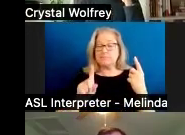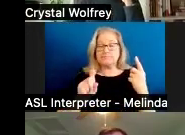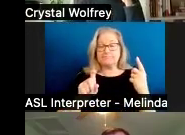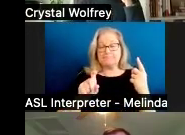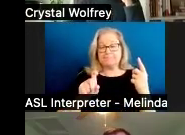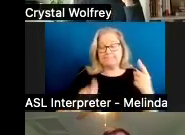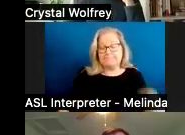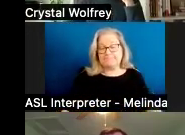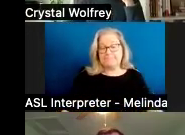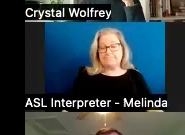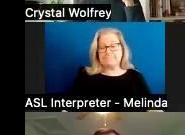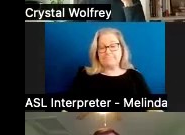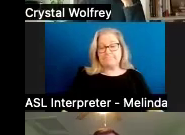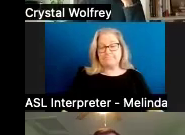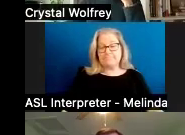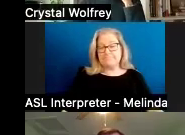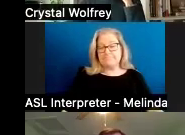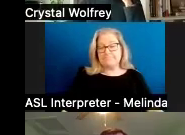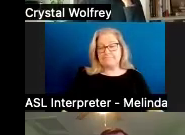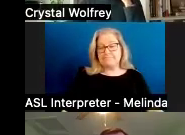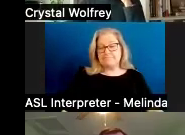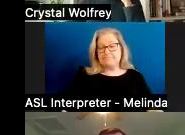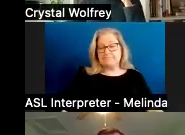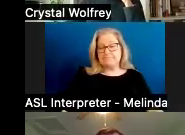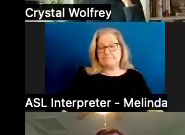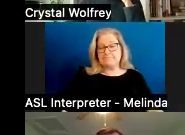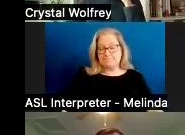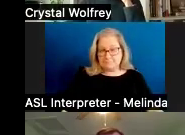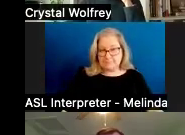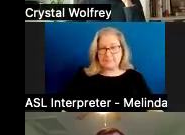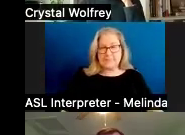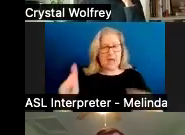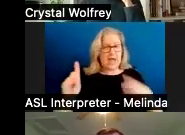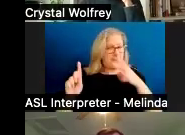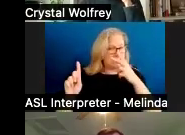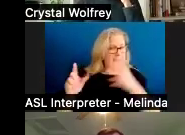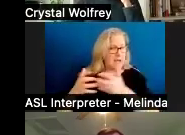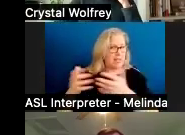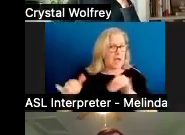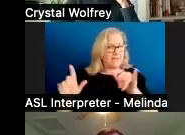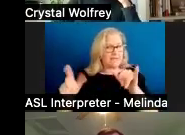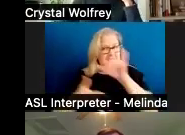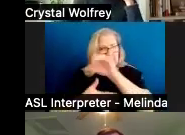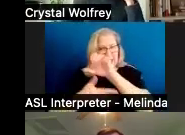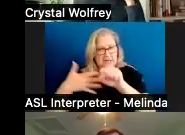We'll give it a second. Elyse, what are you seeing? Elyse Sullivan, PhD: I'm seeing a lot of yes. I'm seeing yes. I'm seeing some maybe.